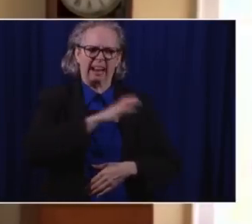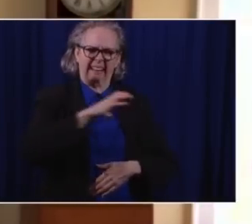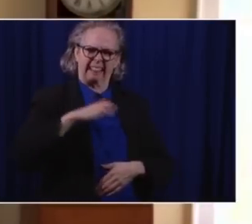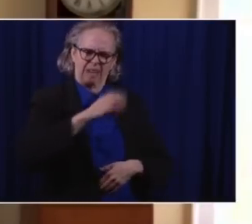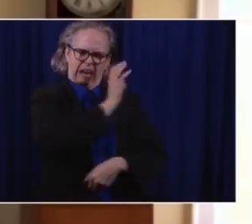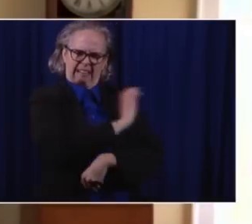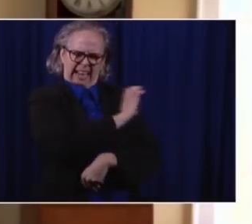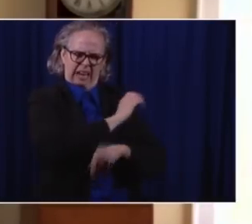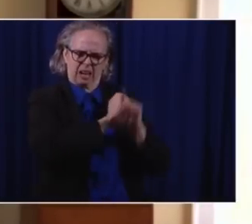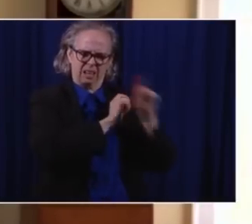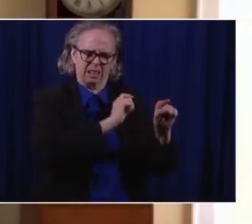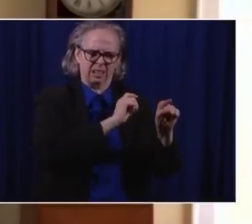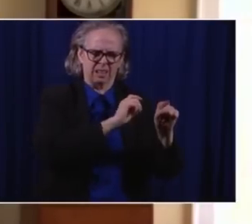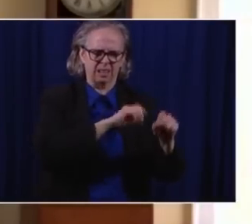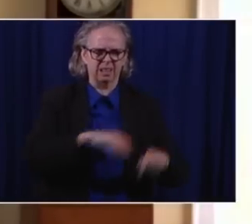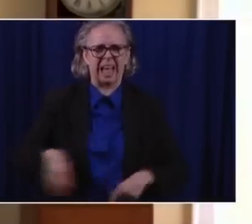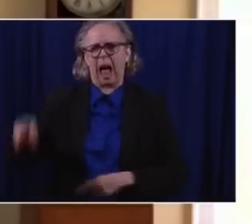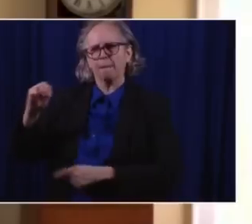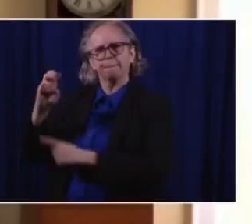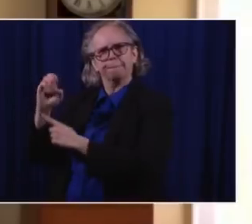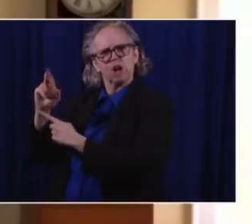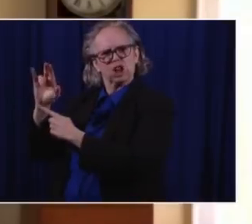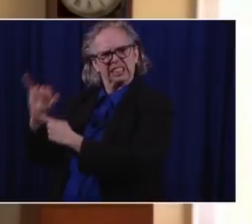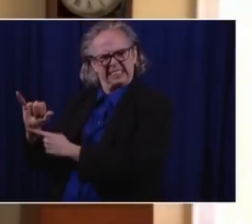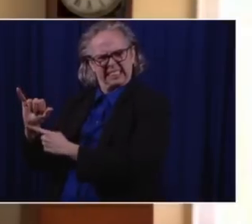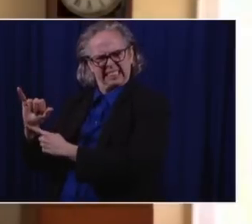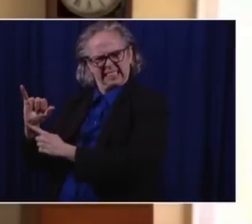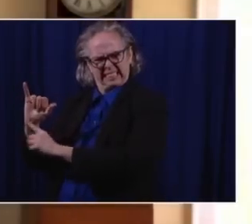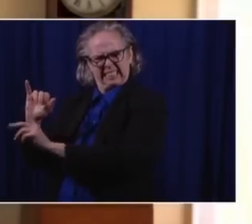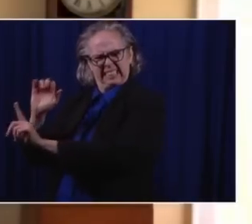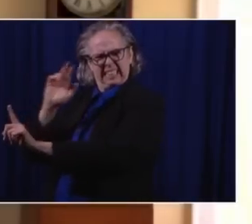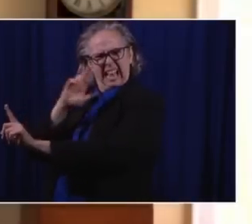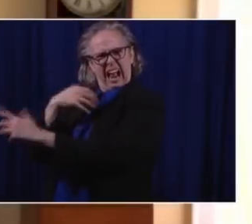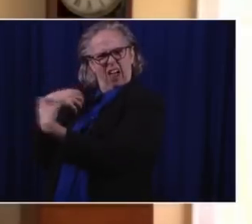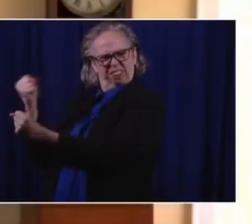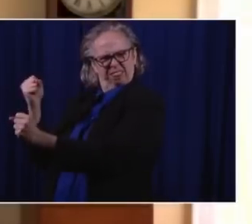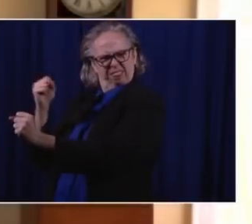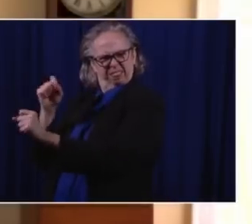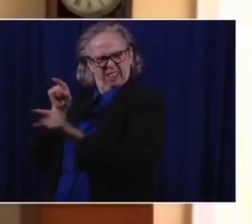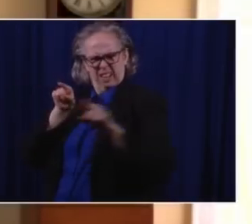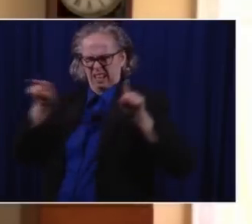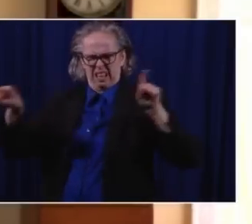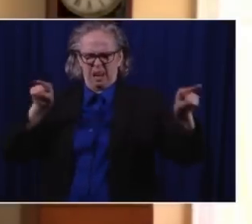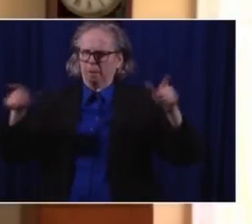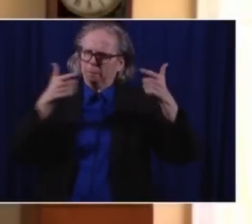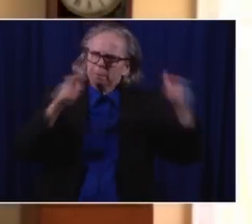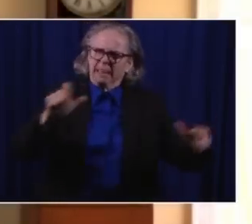days. And so this is 2 days worth of those 2 labs. Added to this and so is mercy health and the Cleveland Clinic, so both